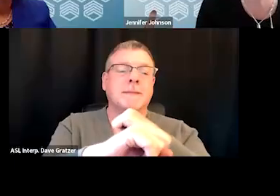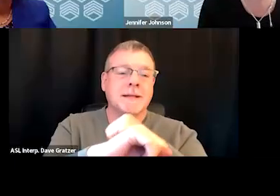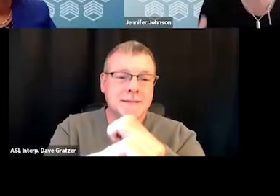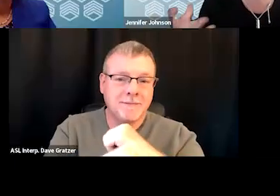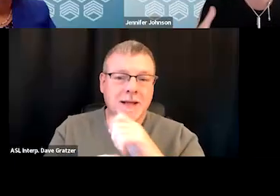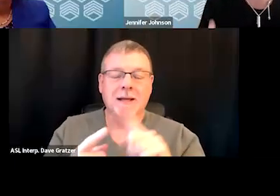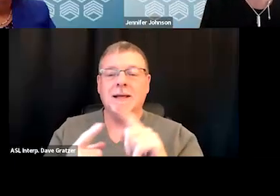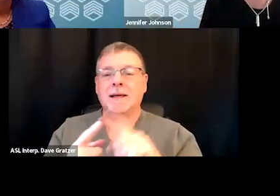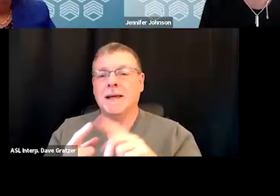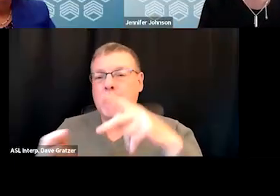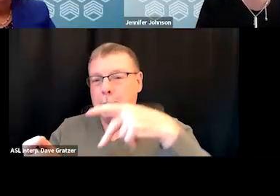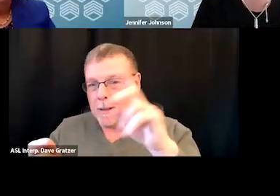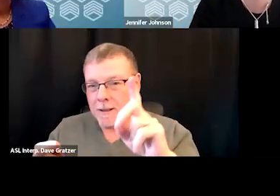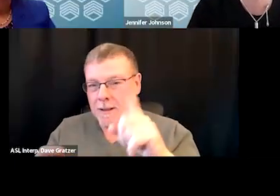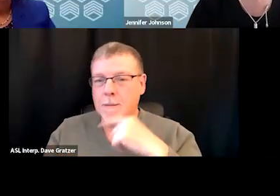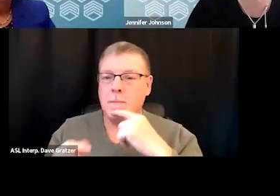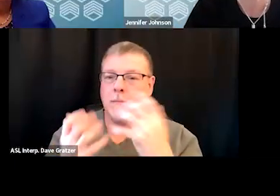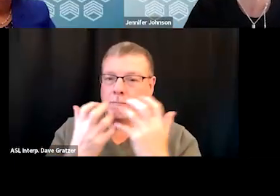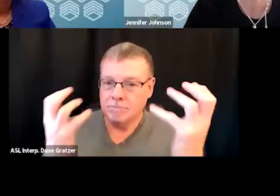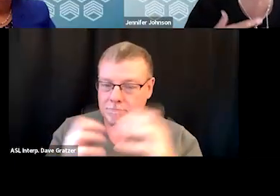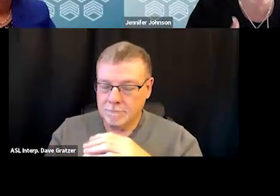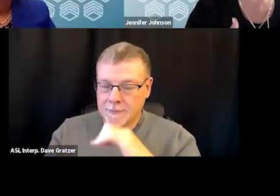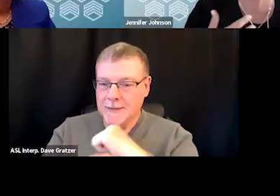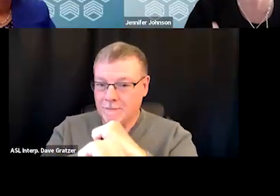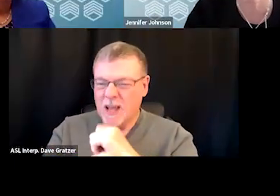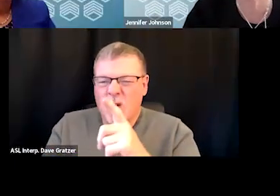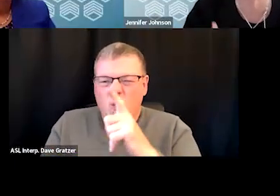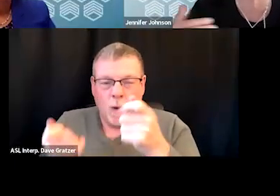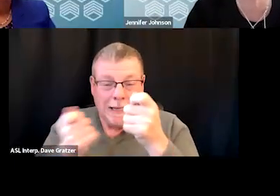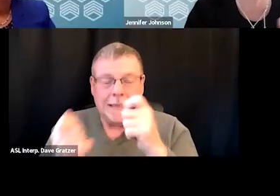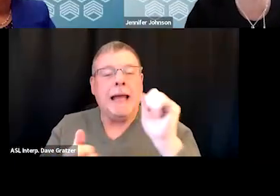person representing the person with the issue can collaborate with the judge, the